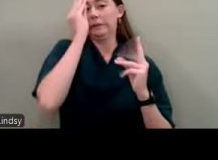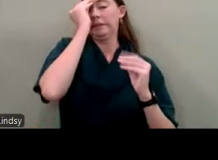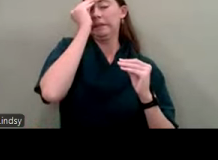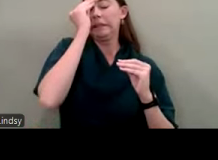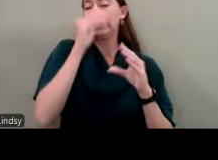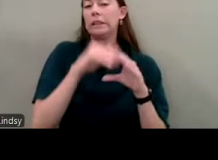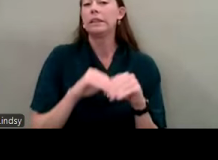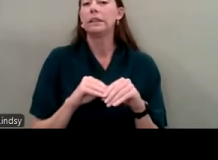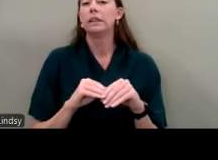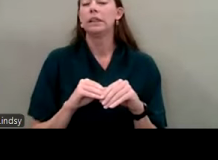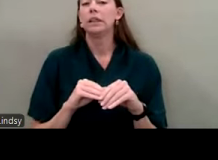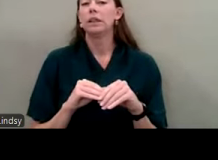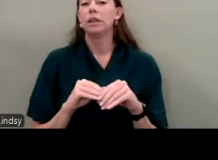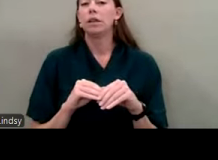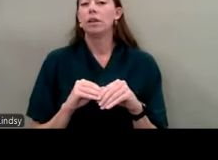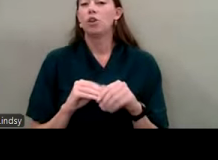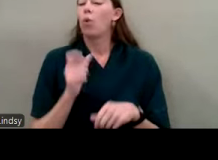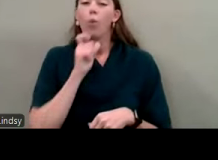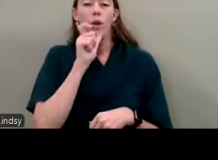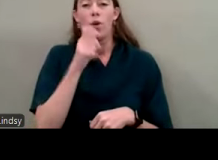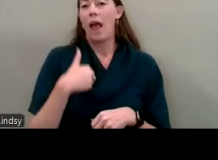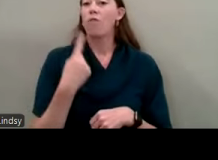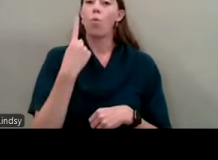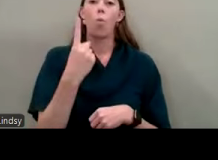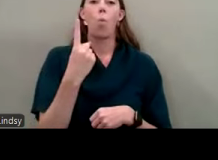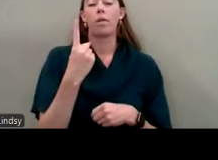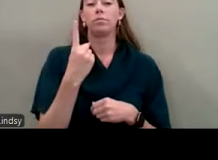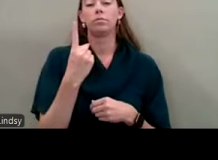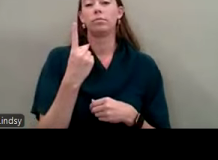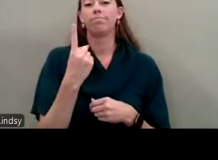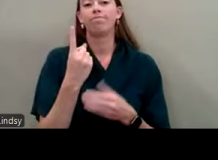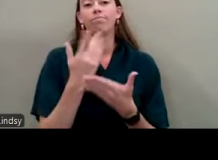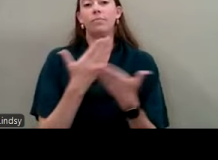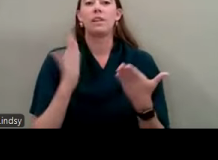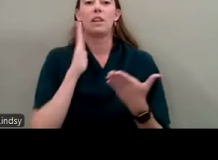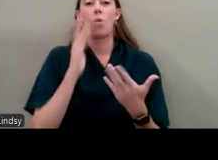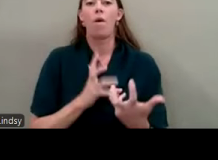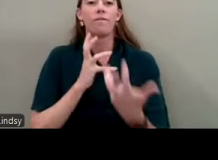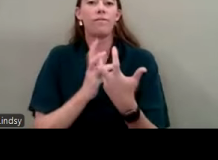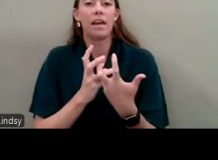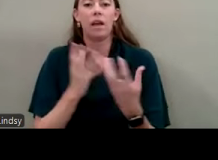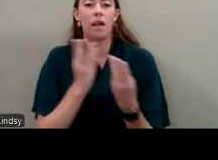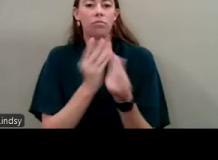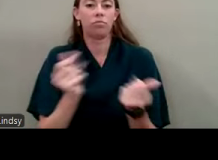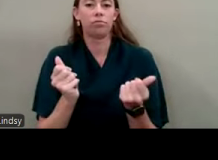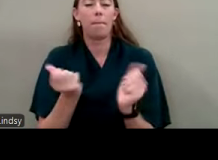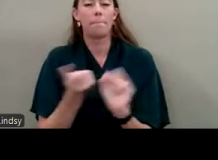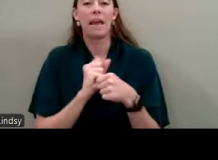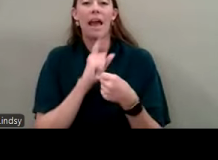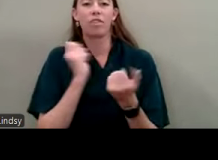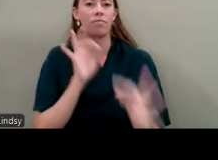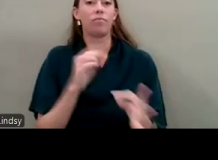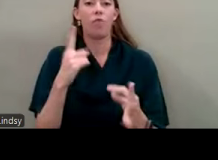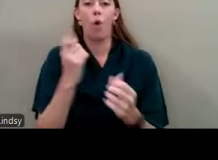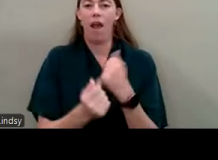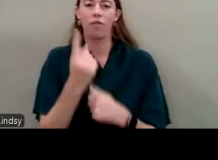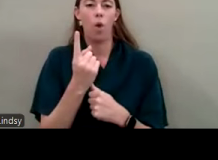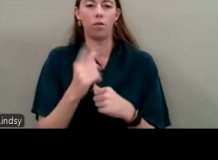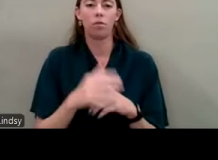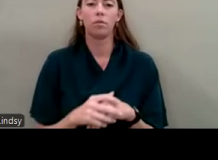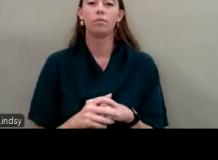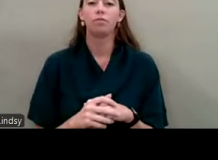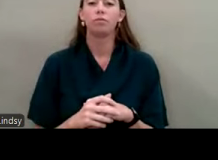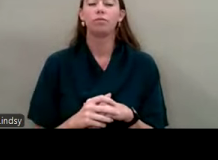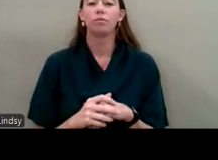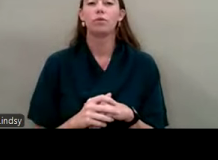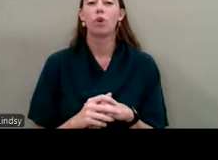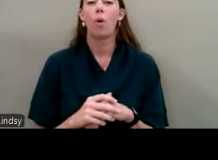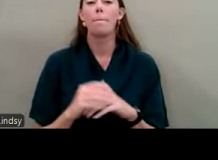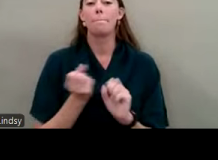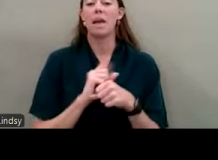that fits with everyone, the accessibility and remediating for accessibility involves not just